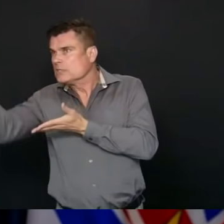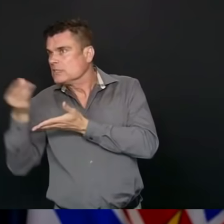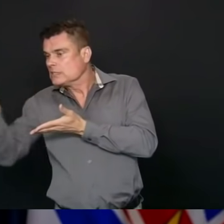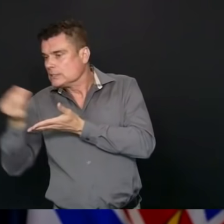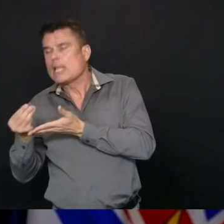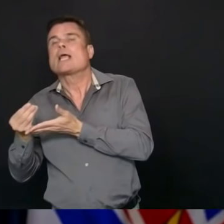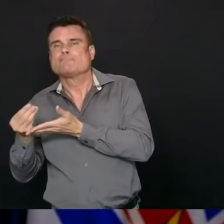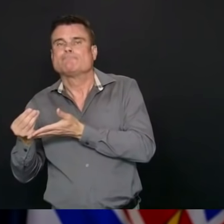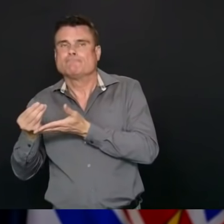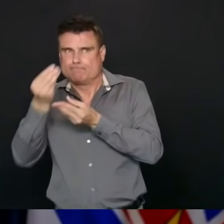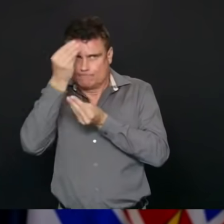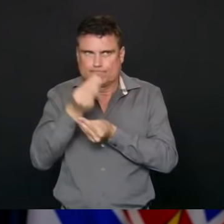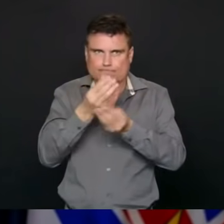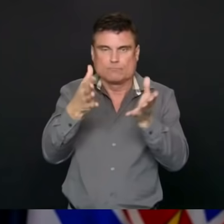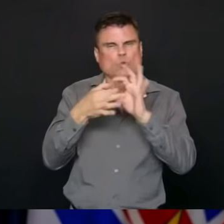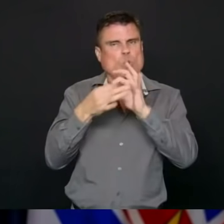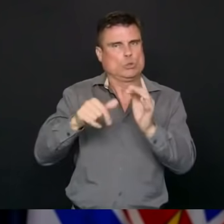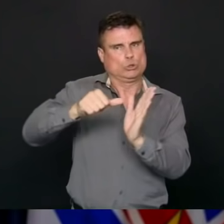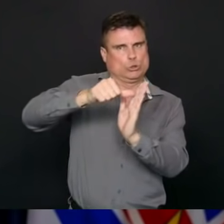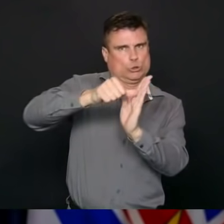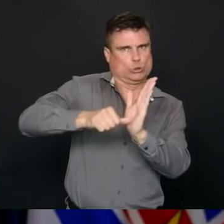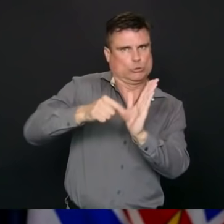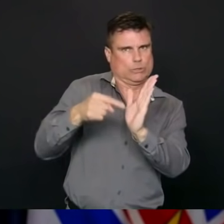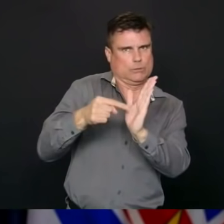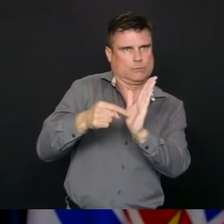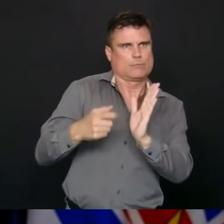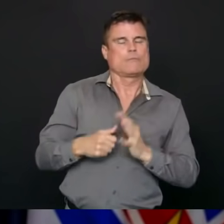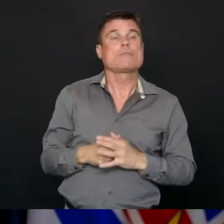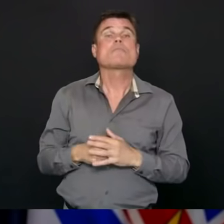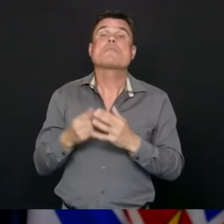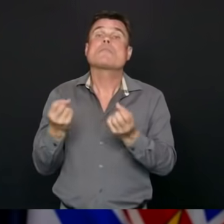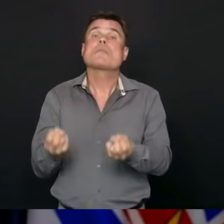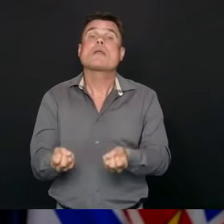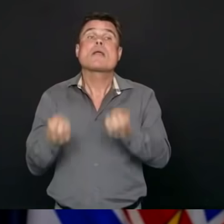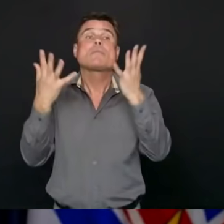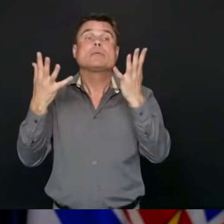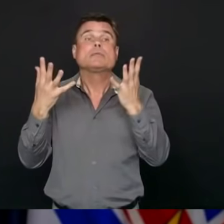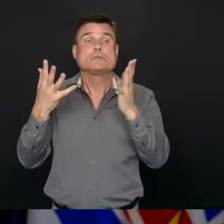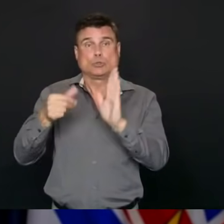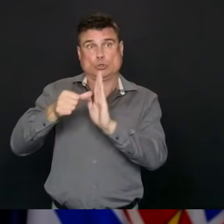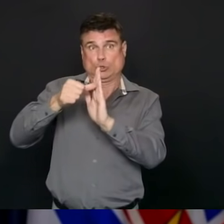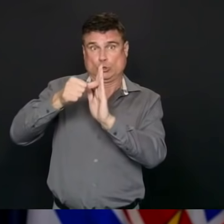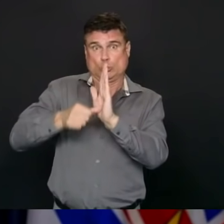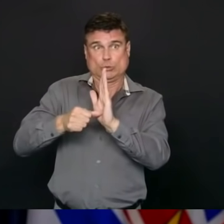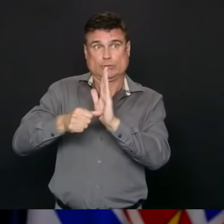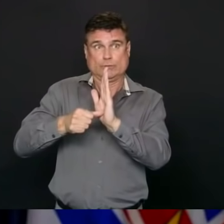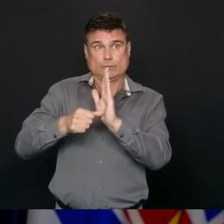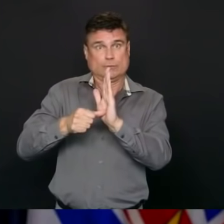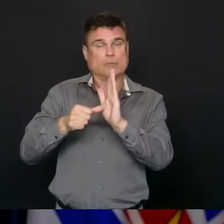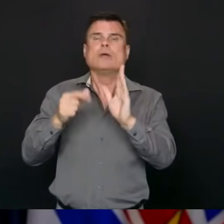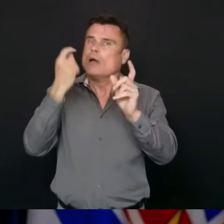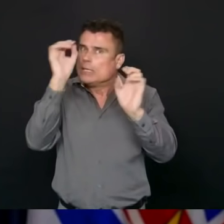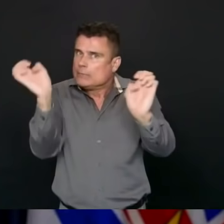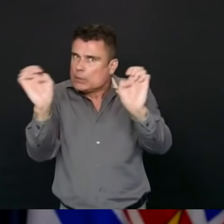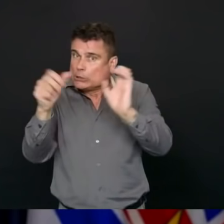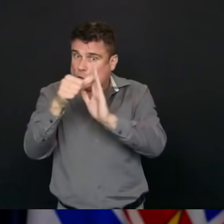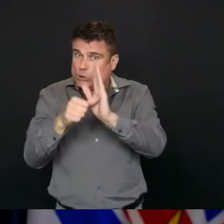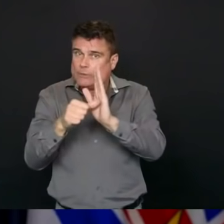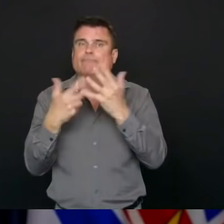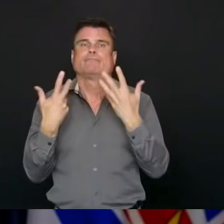I refer to some of this this morning. I want to bring you up-to-date on the surgeries completed in this period. All of these are emergency or urgent